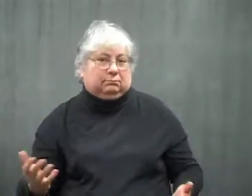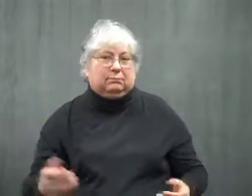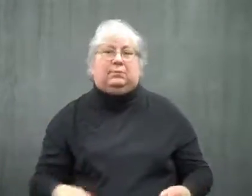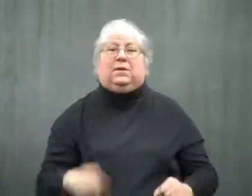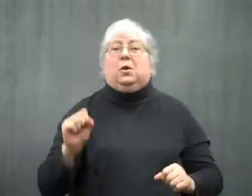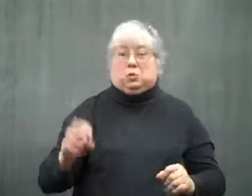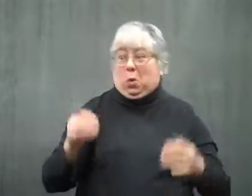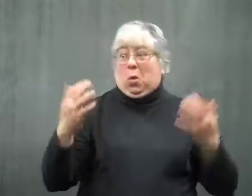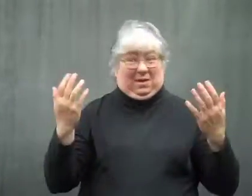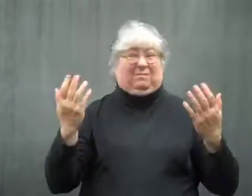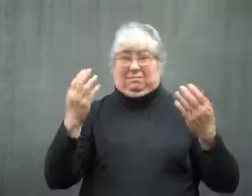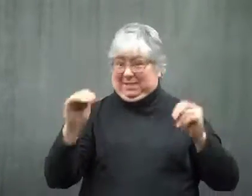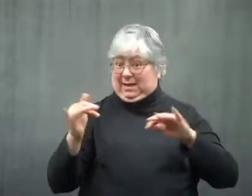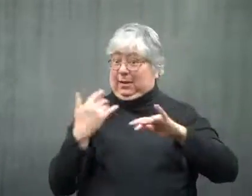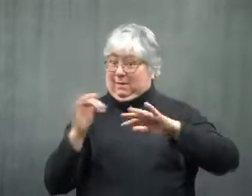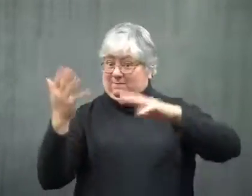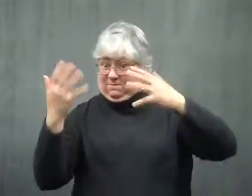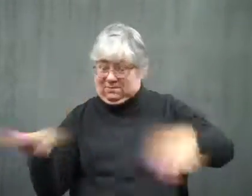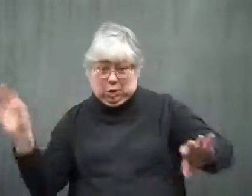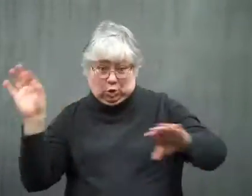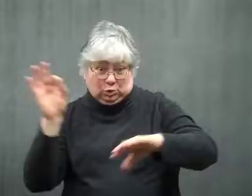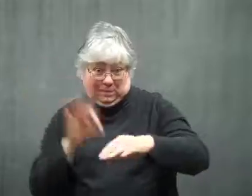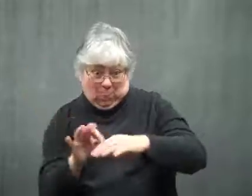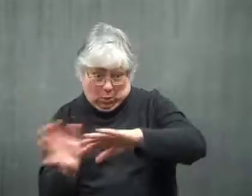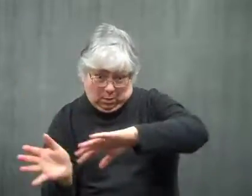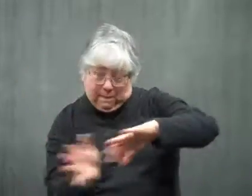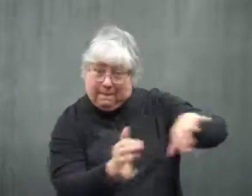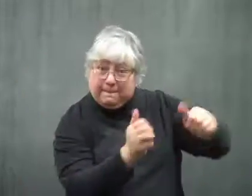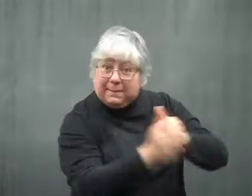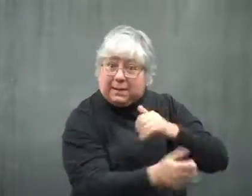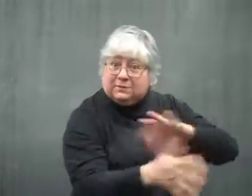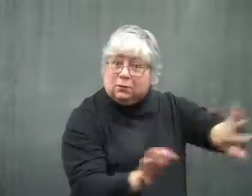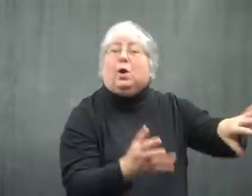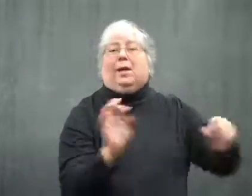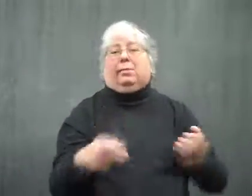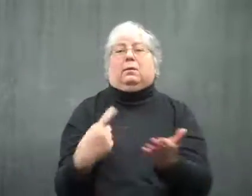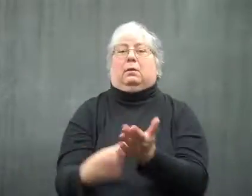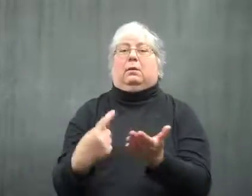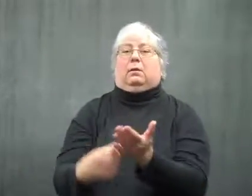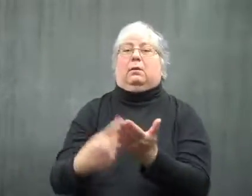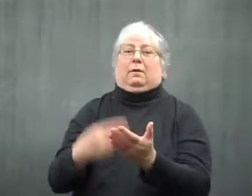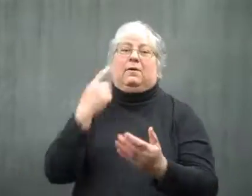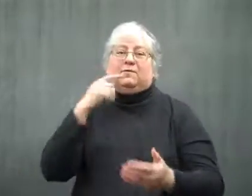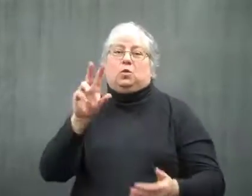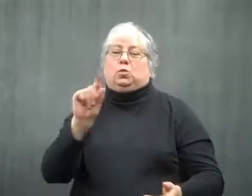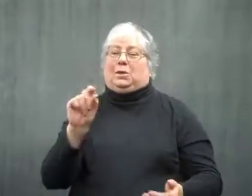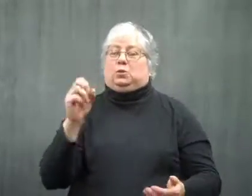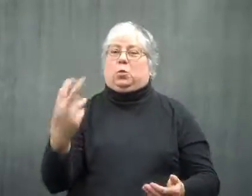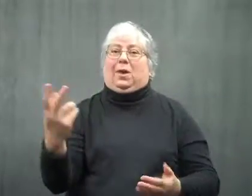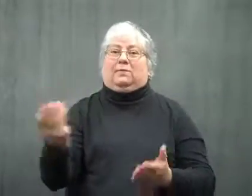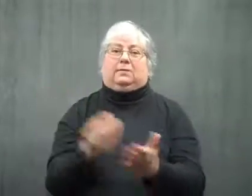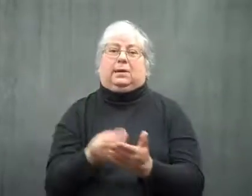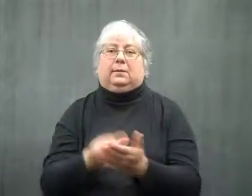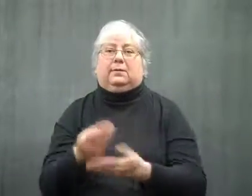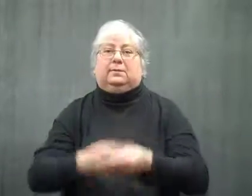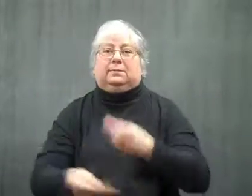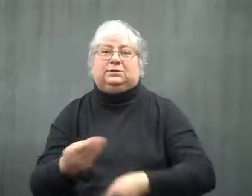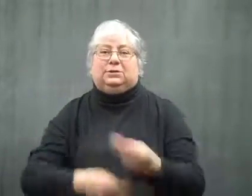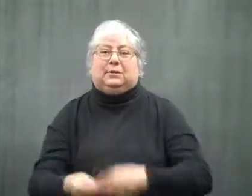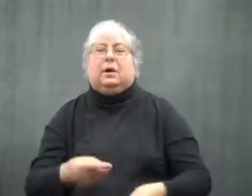Once the vote is over, then negotiations start for the 2012 budget.